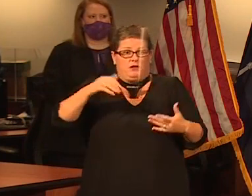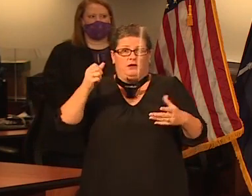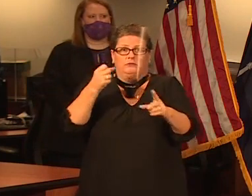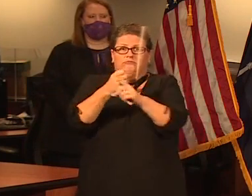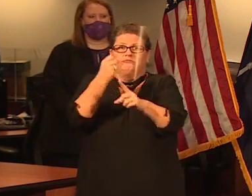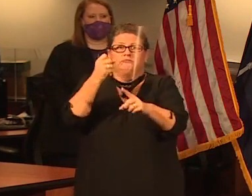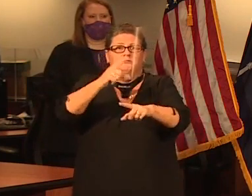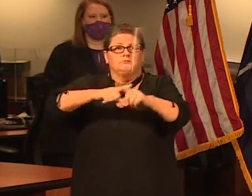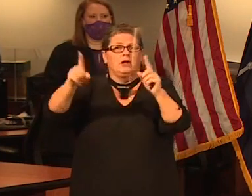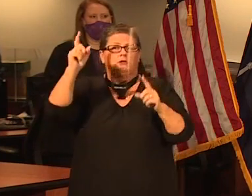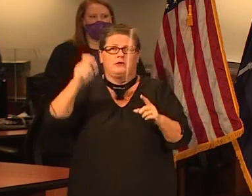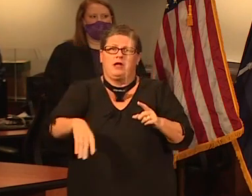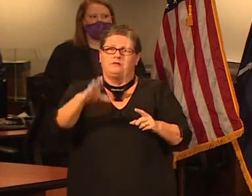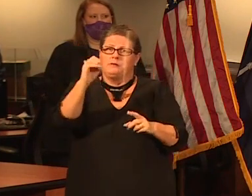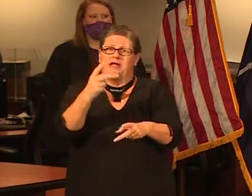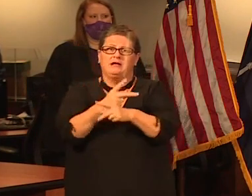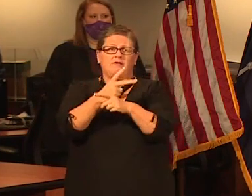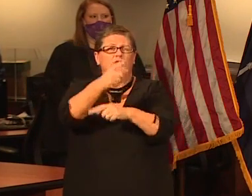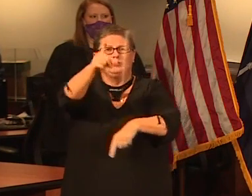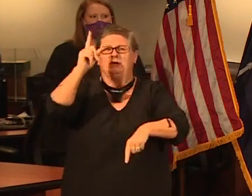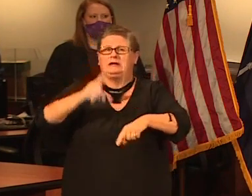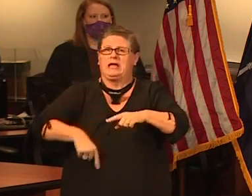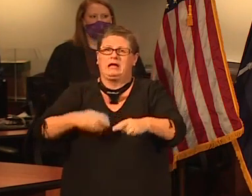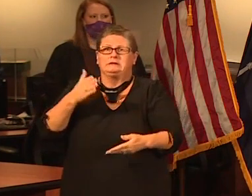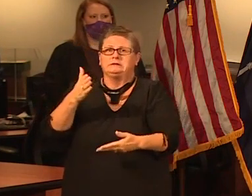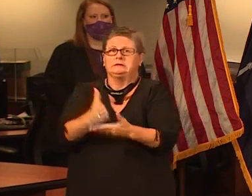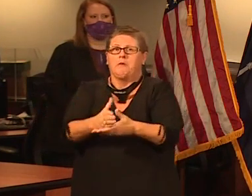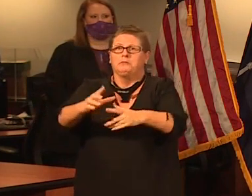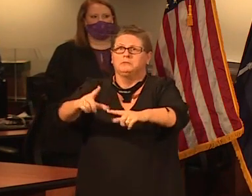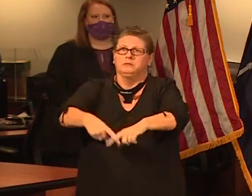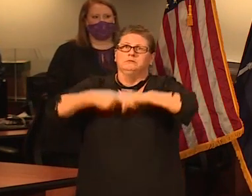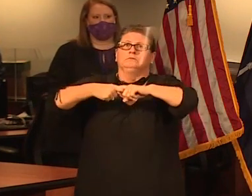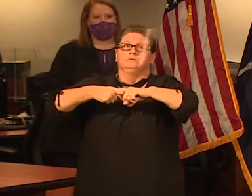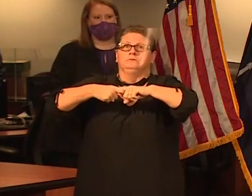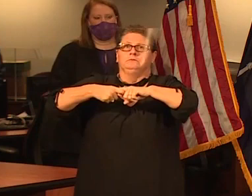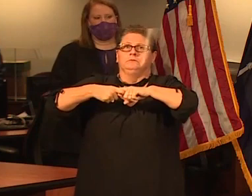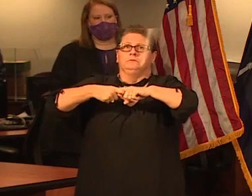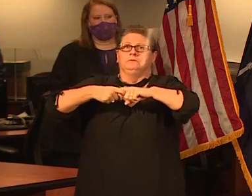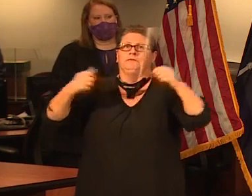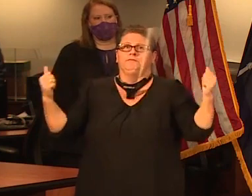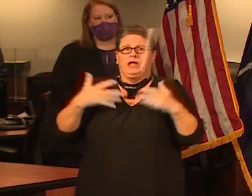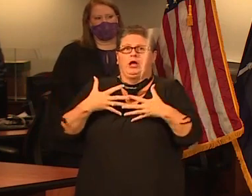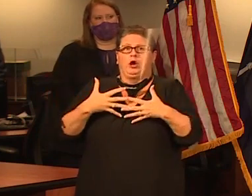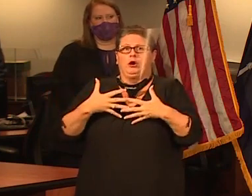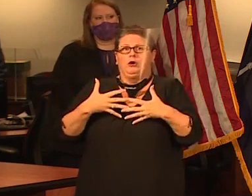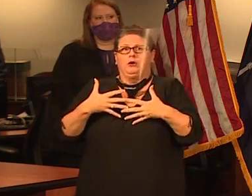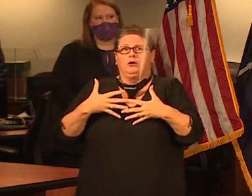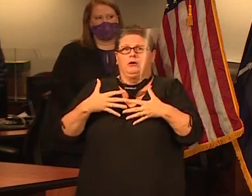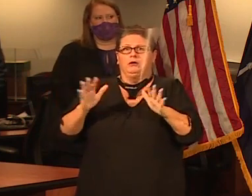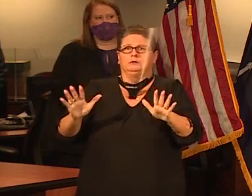SOME ARE GOING TO BE -- SOME OF US HERE. BUT WE HAVE TO BE CAREFUL. WE HAVE TO MOVE FORWARD.